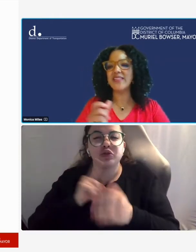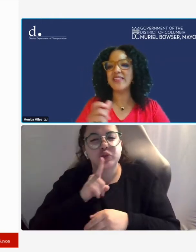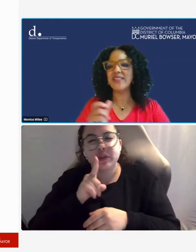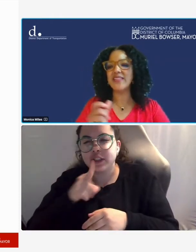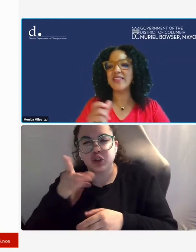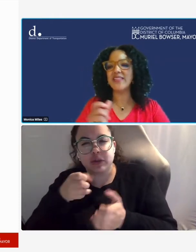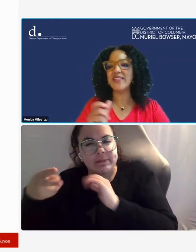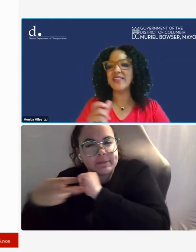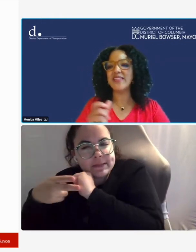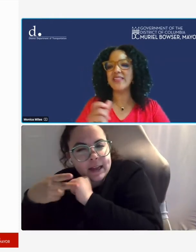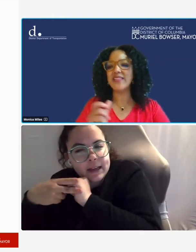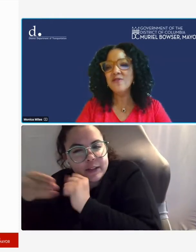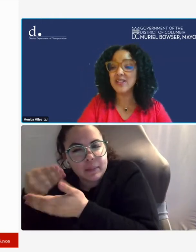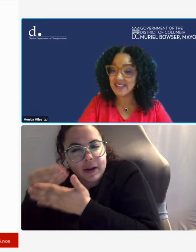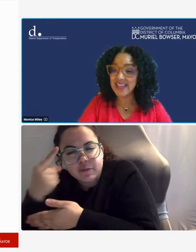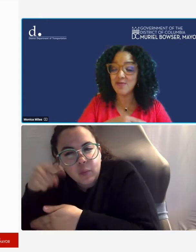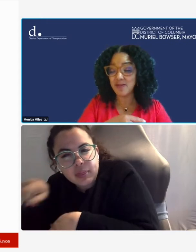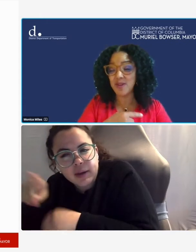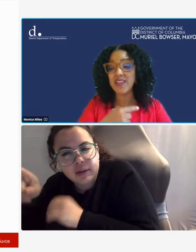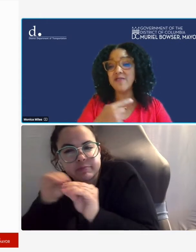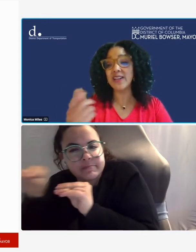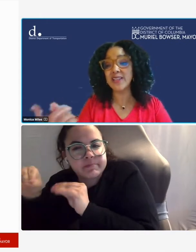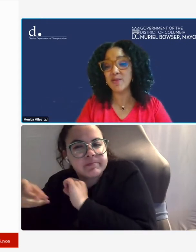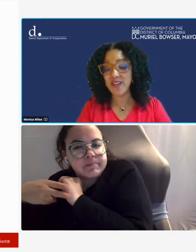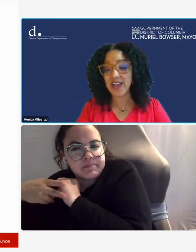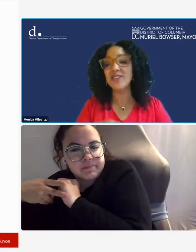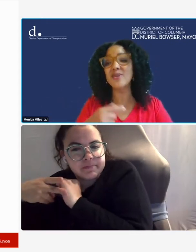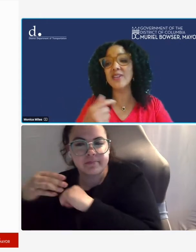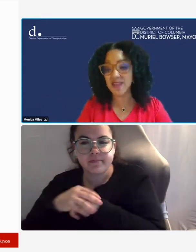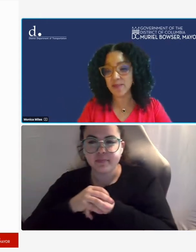paying away for them for once they when when they finally move out then you could give that money